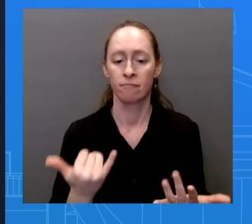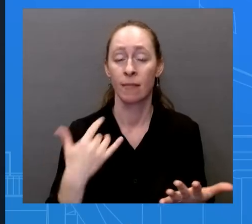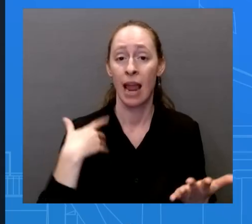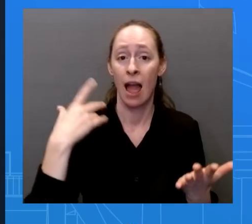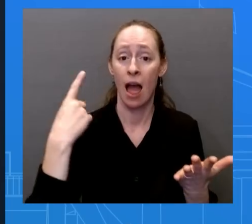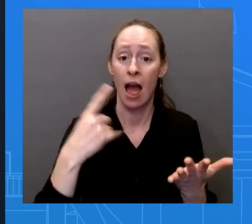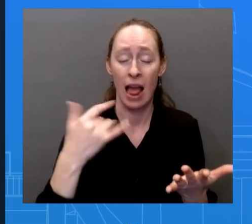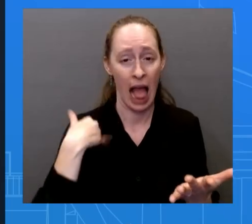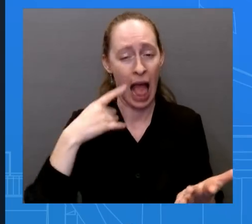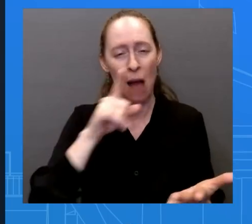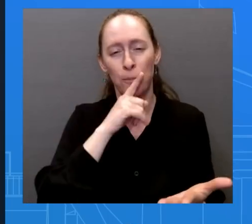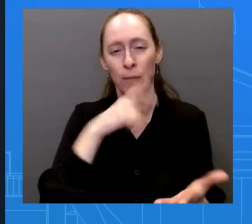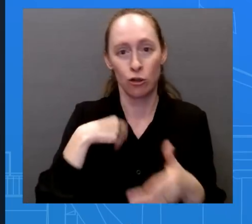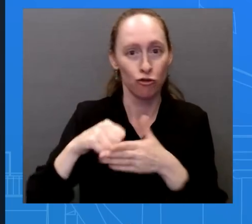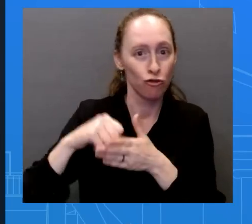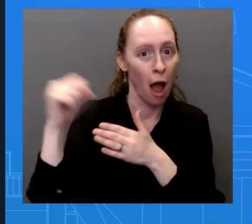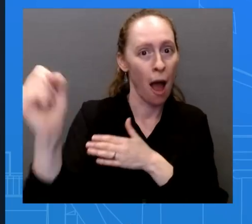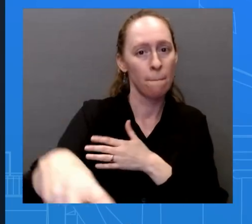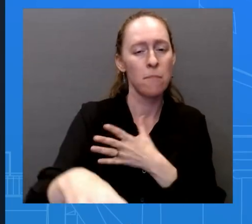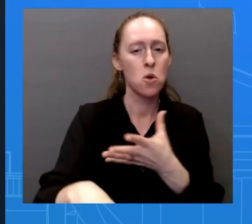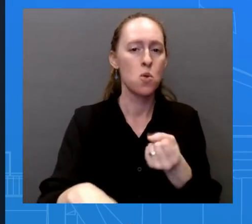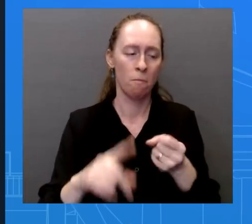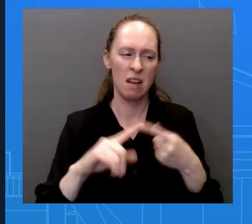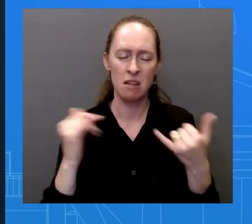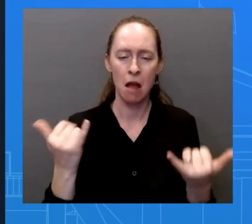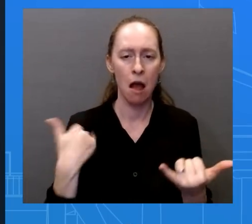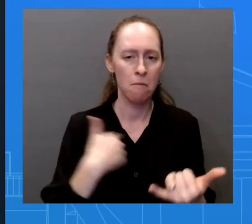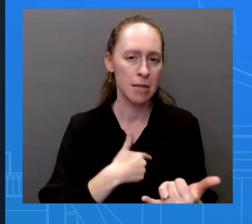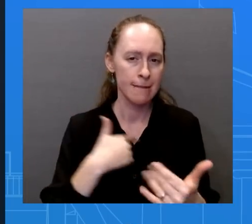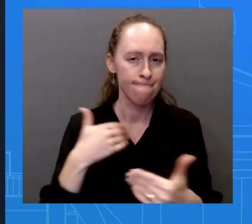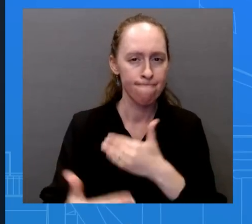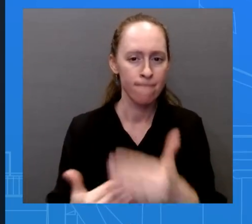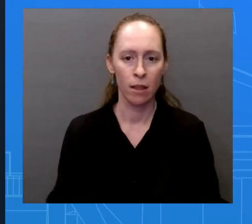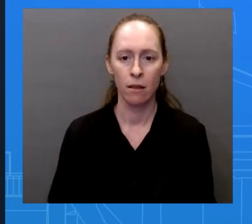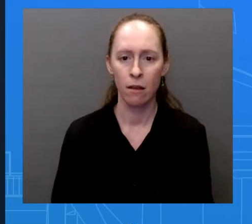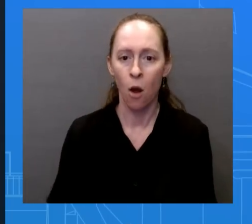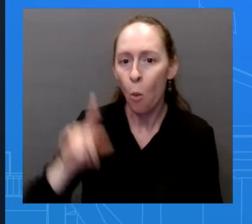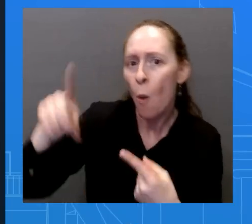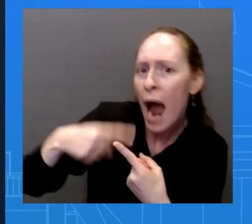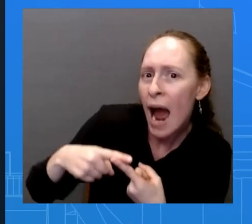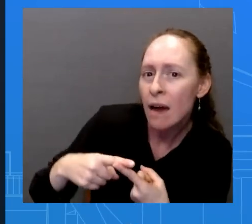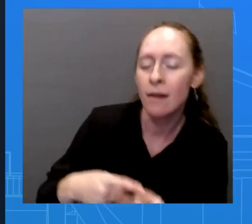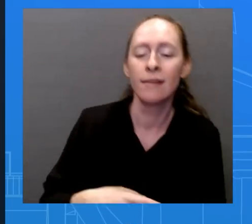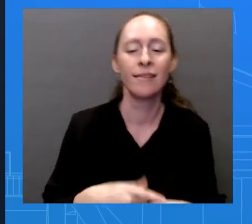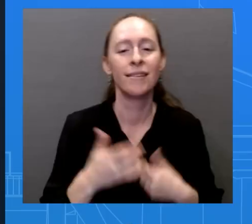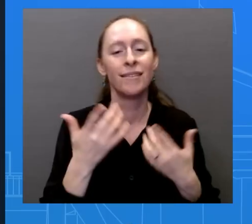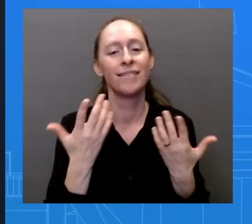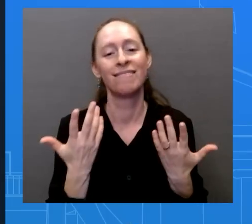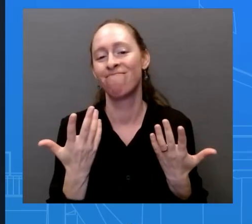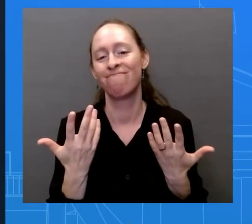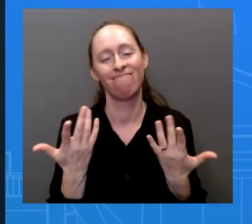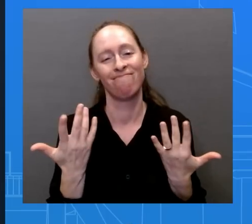The Press: What is the timeline for the review? Ms. Jean-Pierre: Don't have a timeline. But clearly, this is something that we're going to closely monitor. And we have said from the beginning,